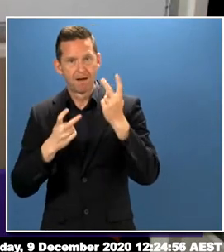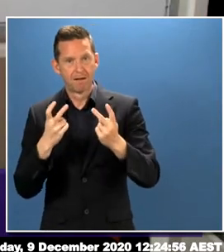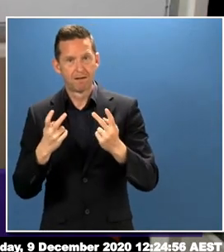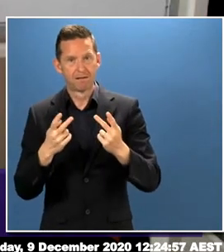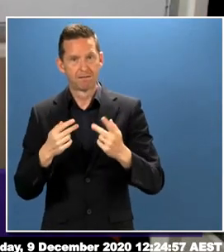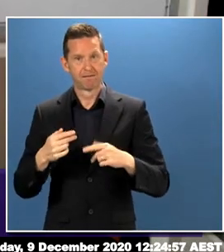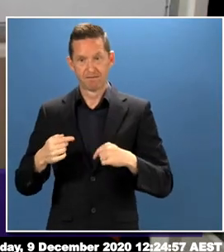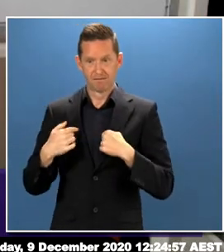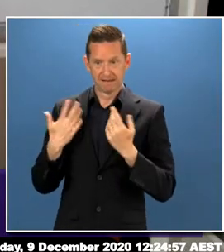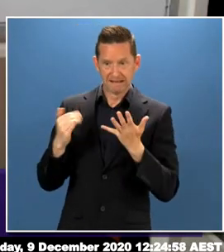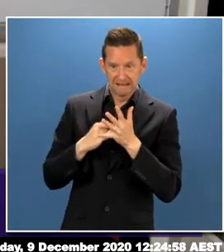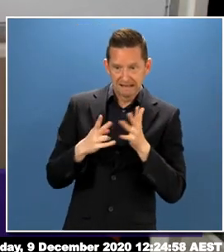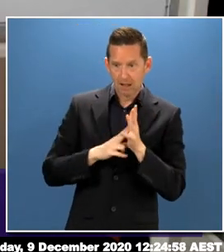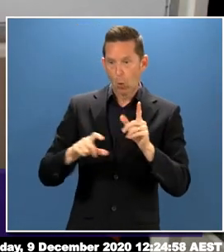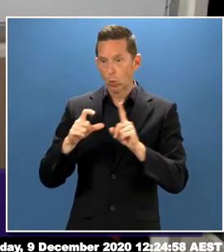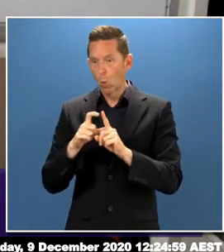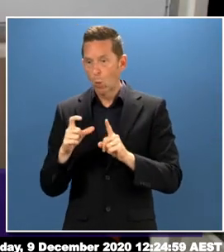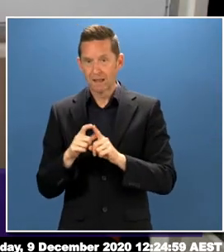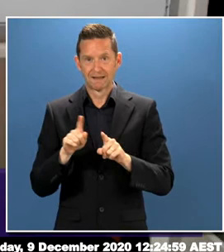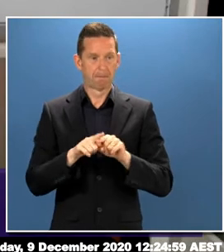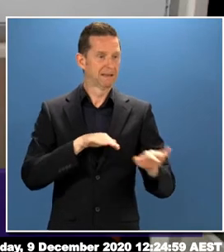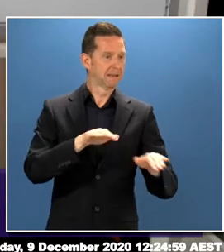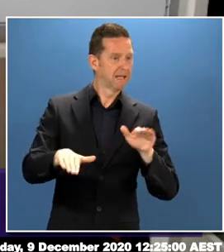somebody else's son or daughter an opportunity for work.